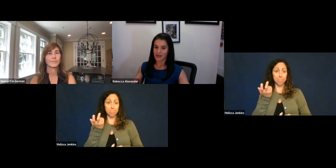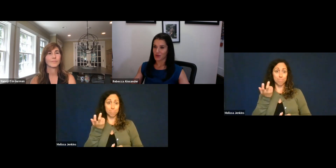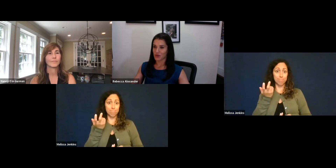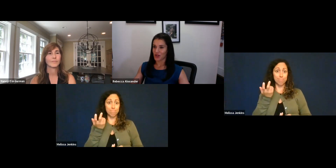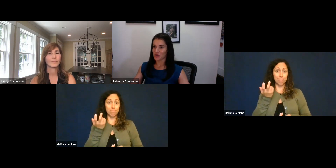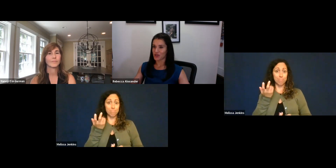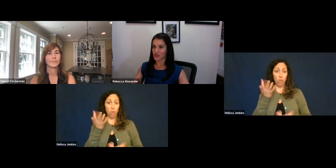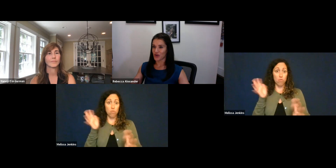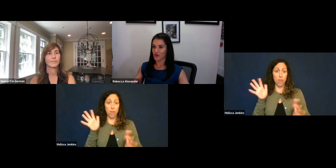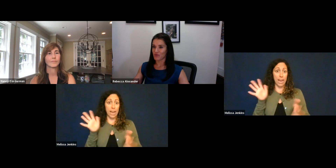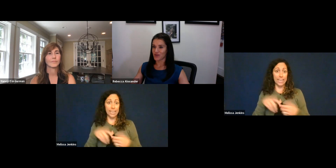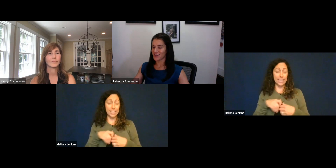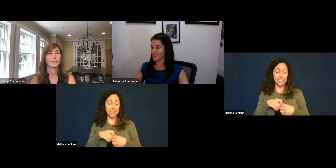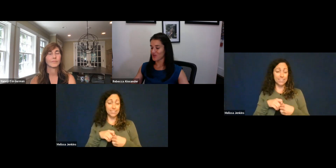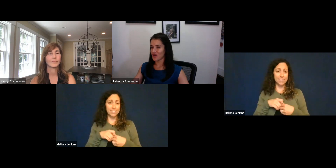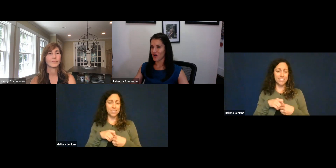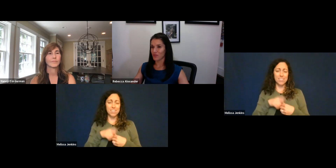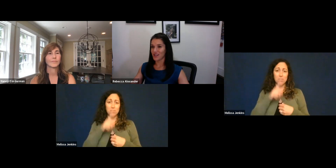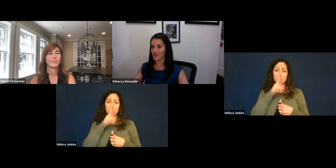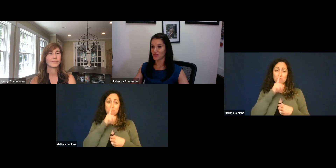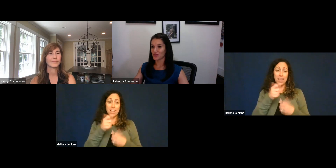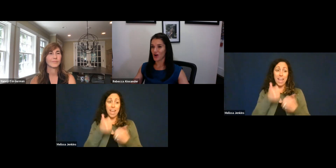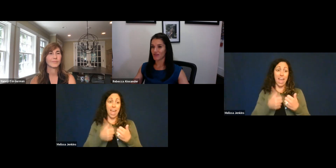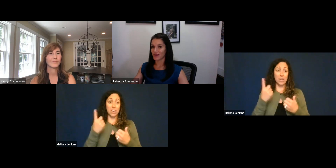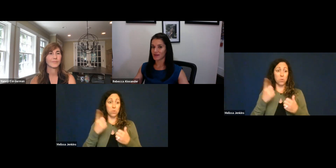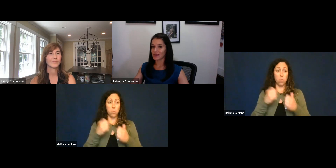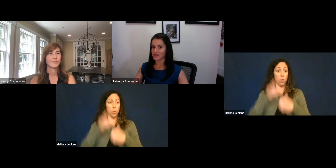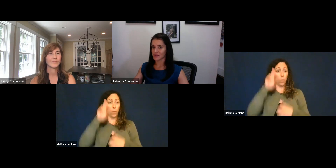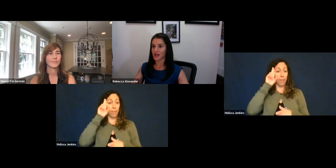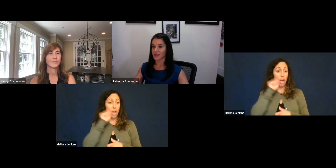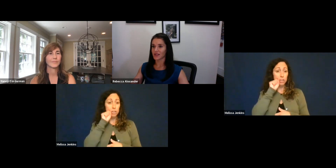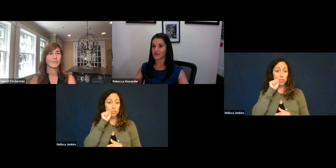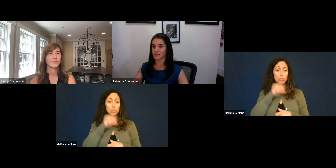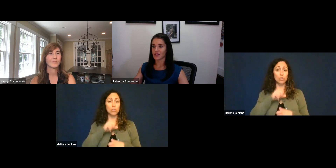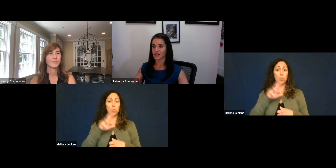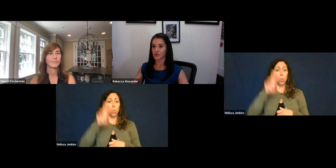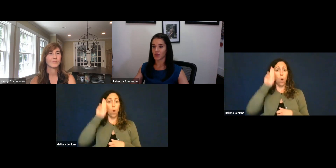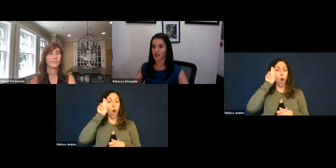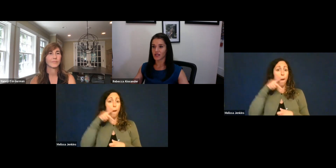I think with Usher syndrome or RP who is driving is likely legally blind.